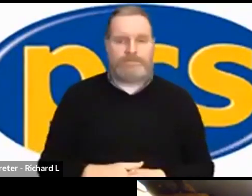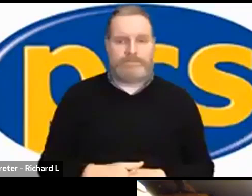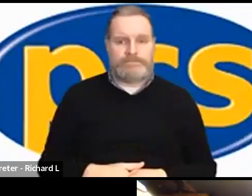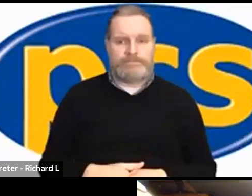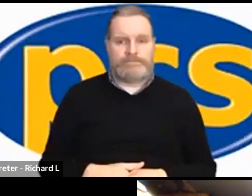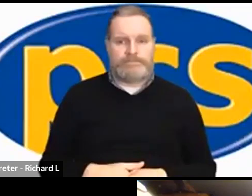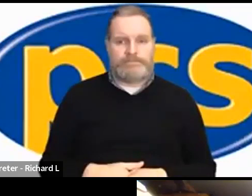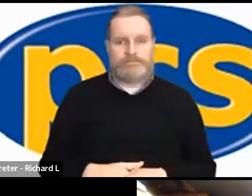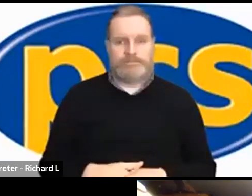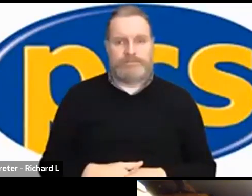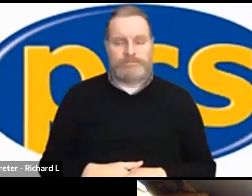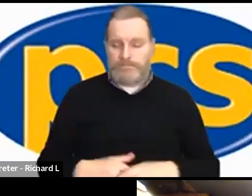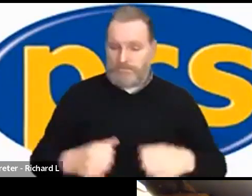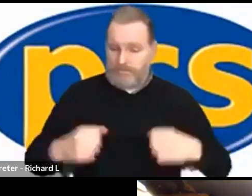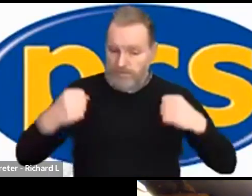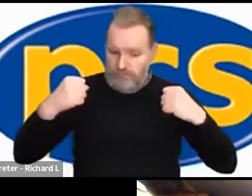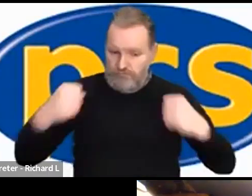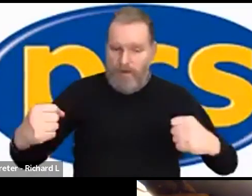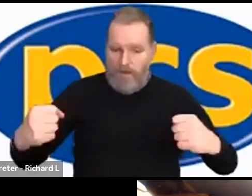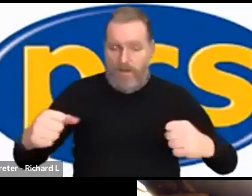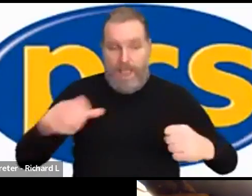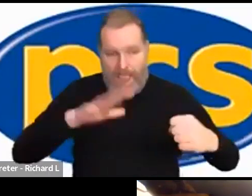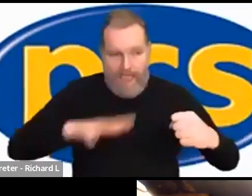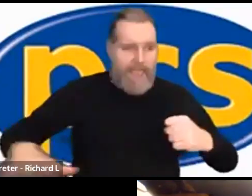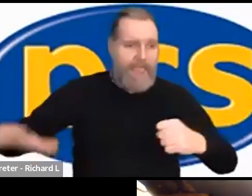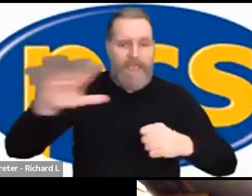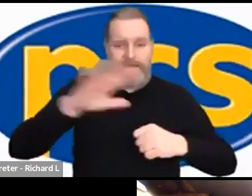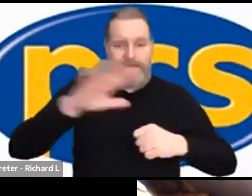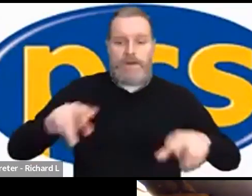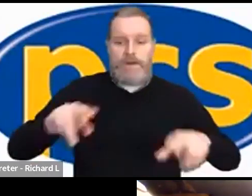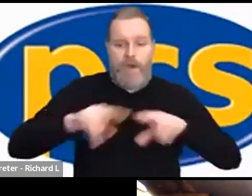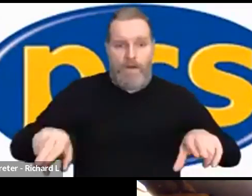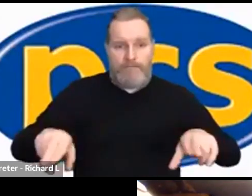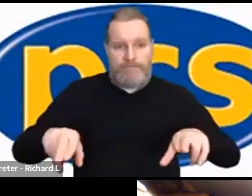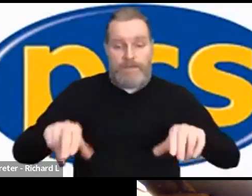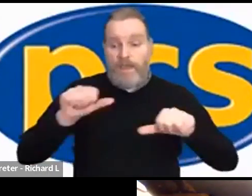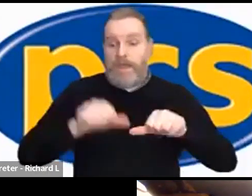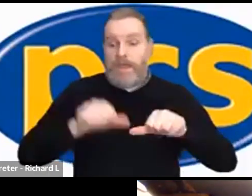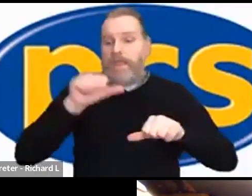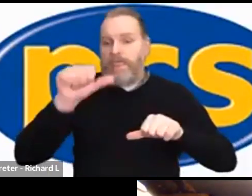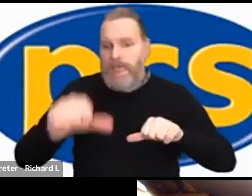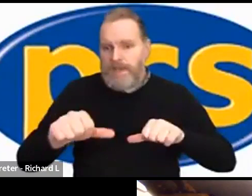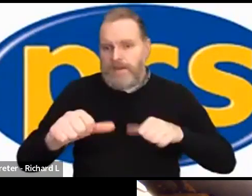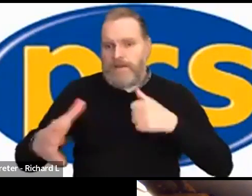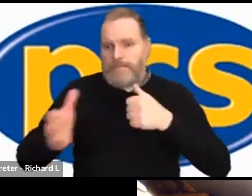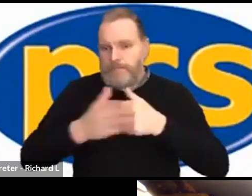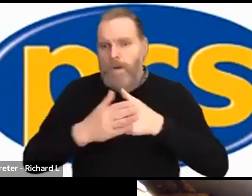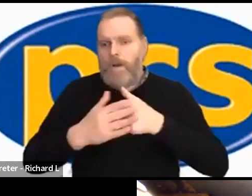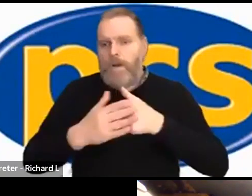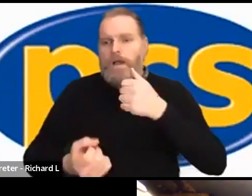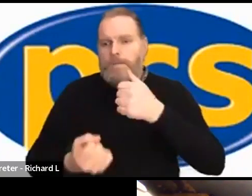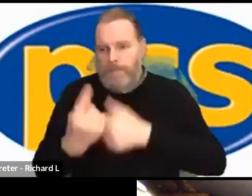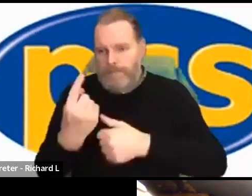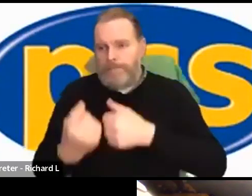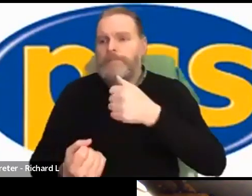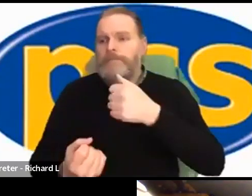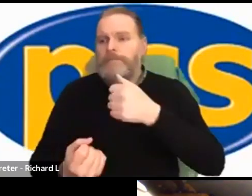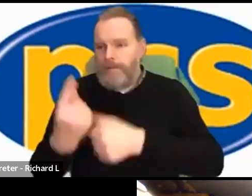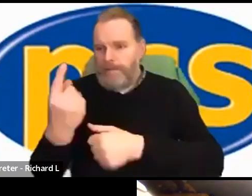we've called and we're hoping that we ping to be really solid to be really solid. I mentioned earlier that we're about to announce a whole series of about to announce a whole series